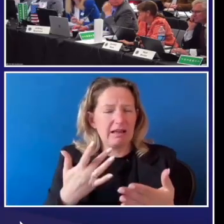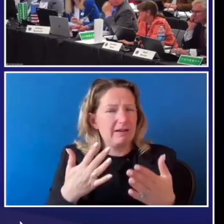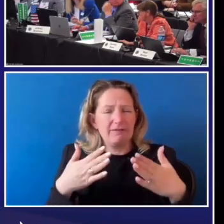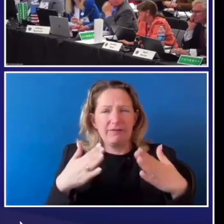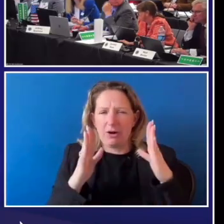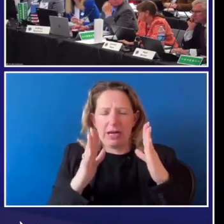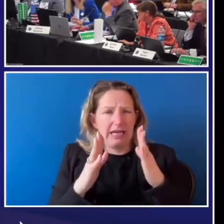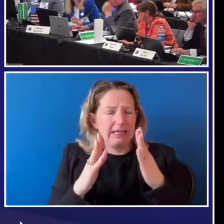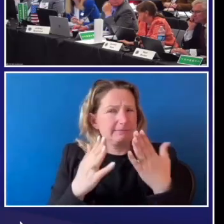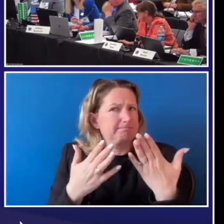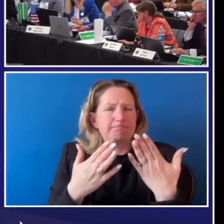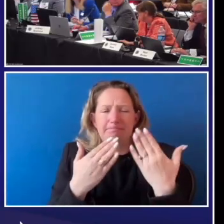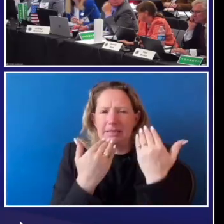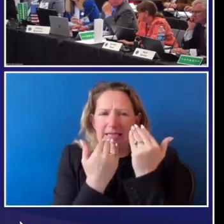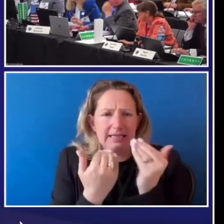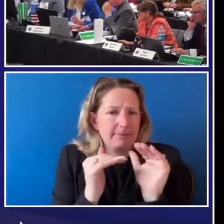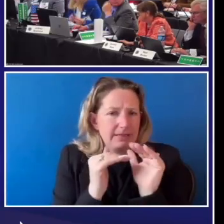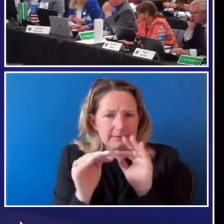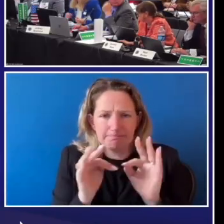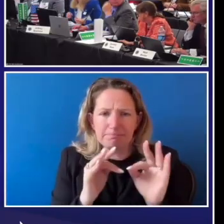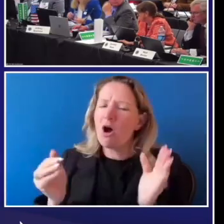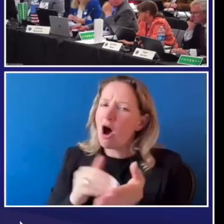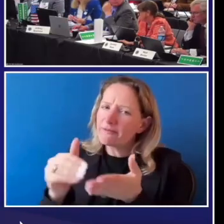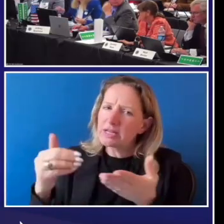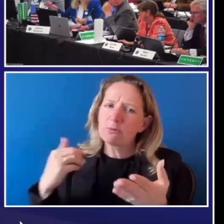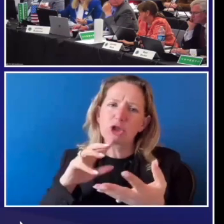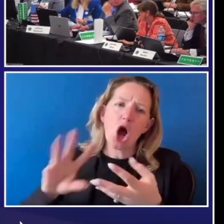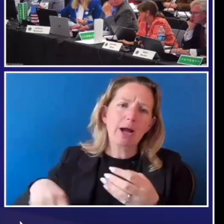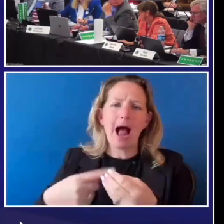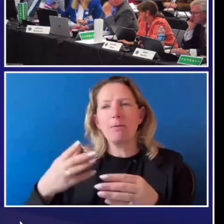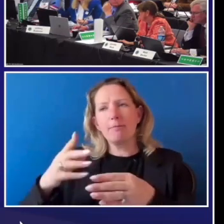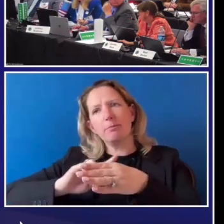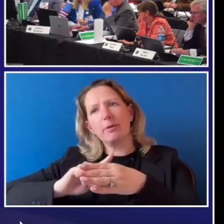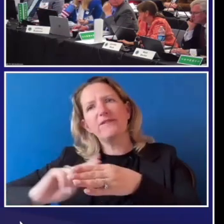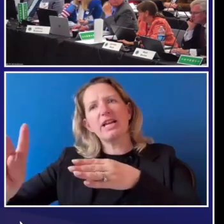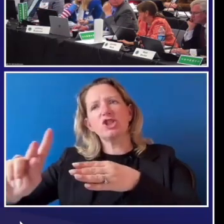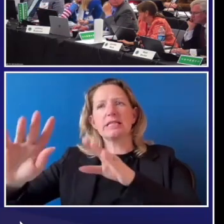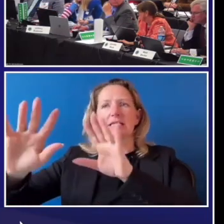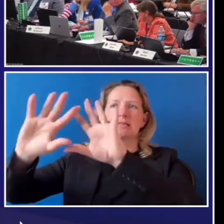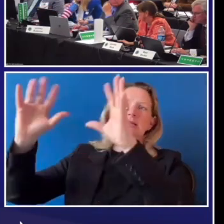about professions and careers. And so I just don't think it covers that base.